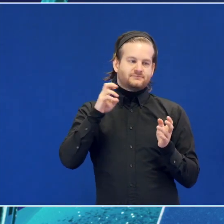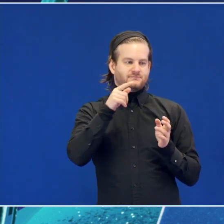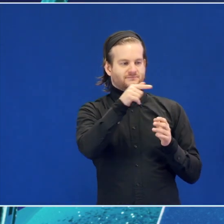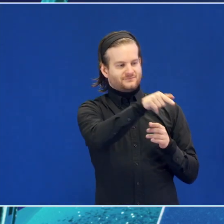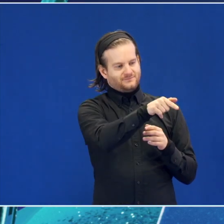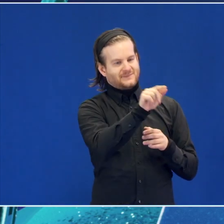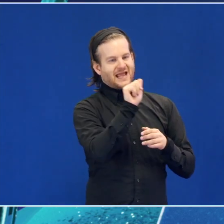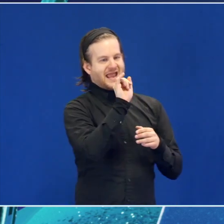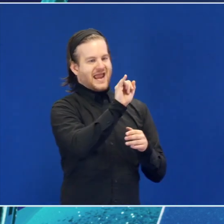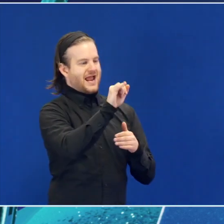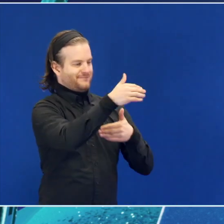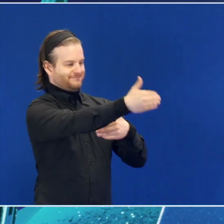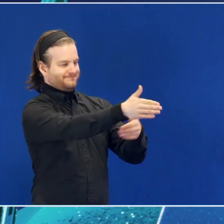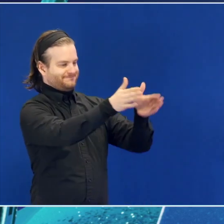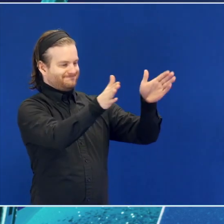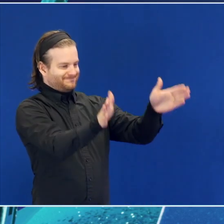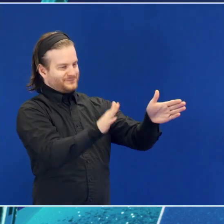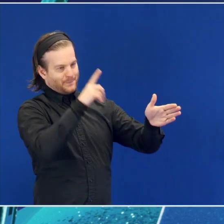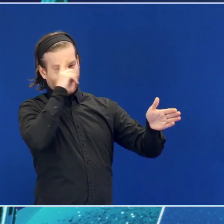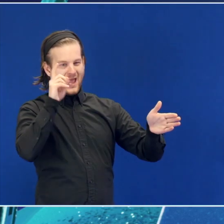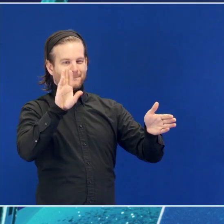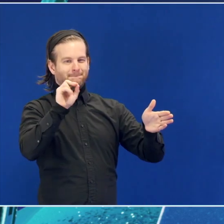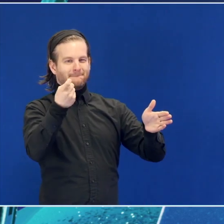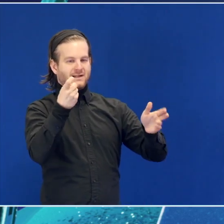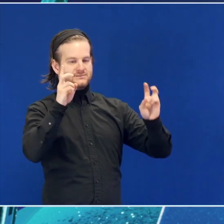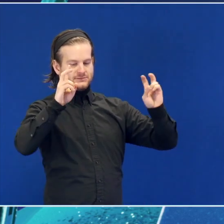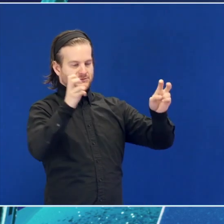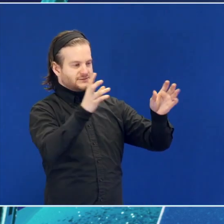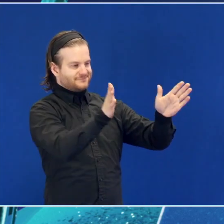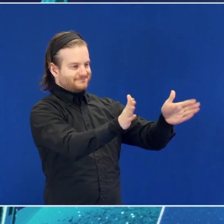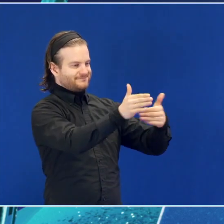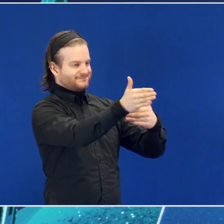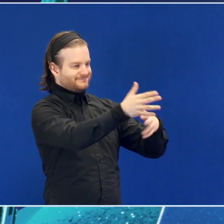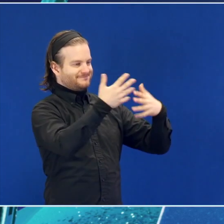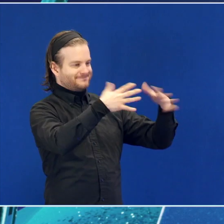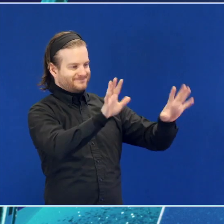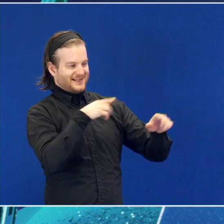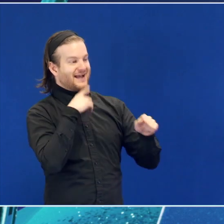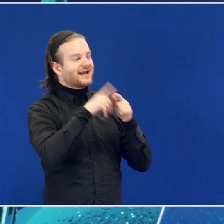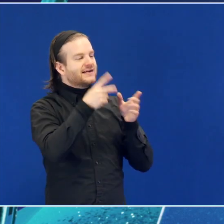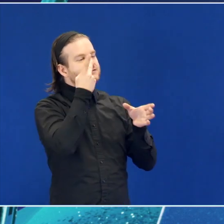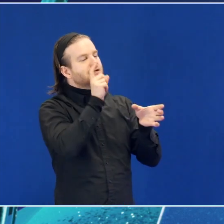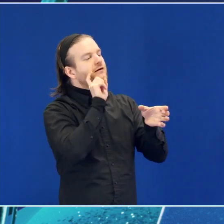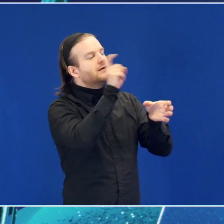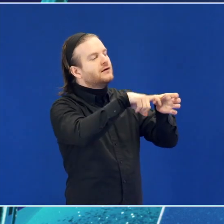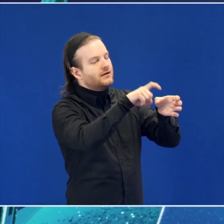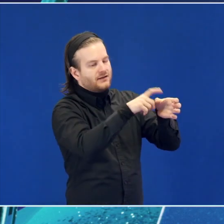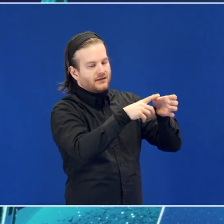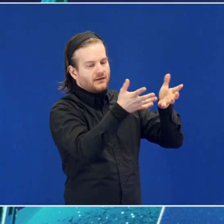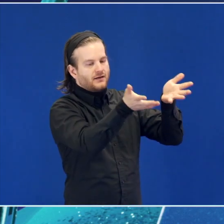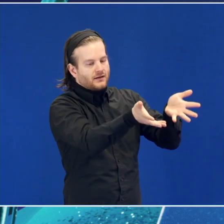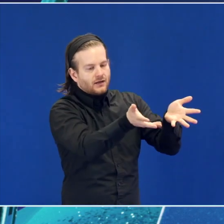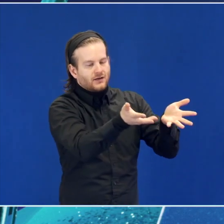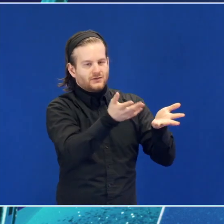It could be the evaluation that triggered it could be the model itself, it could be the prompting, could be even like --